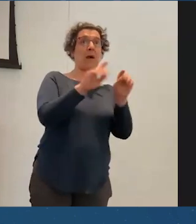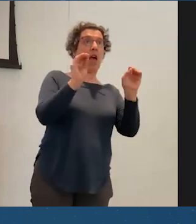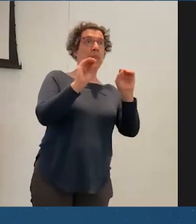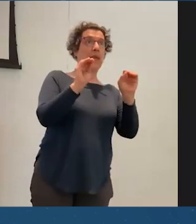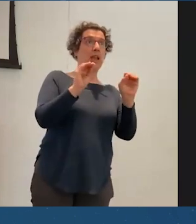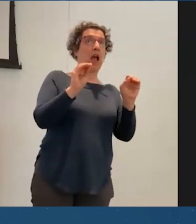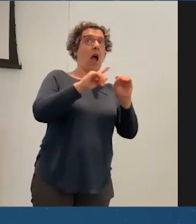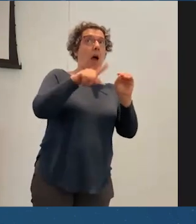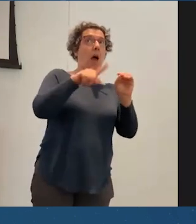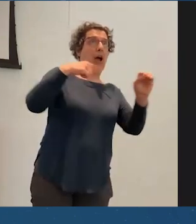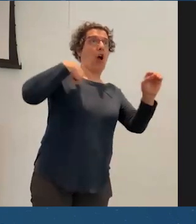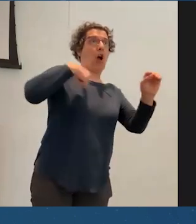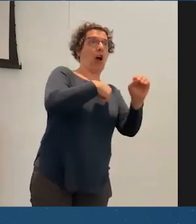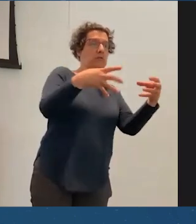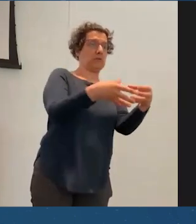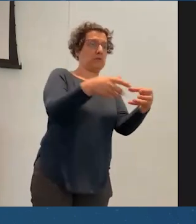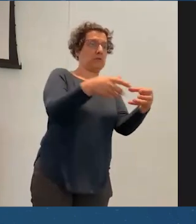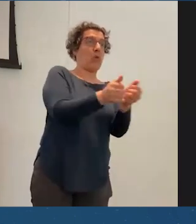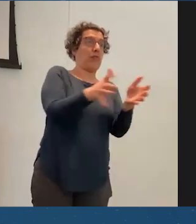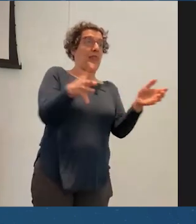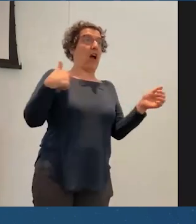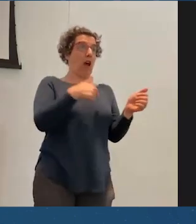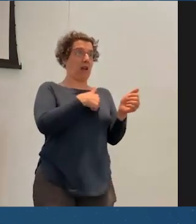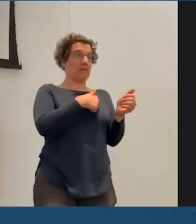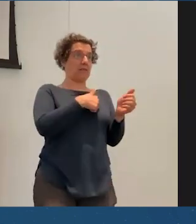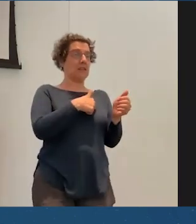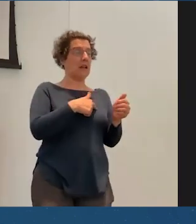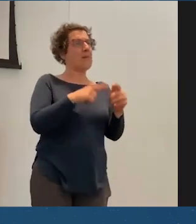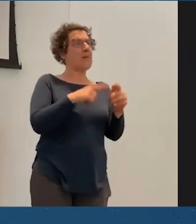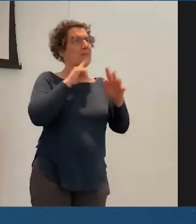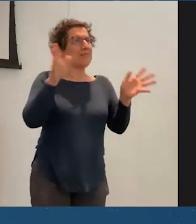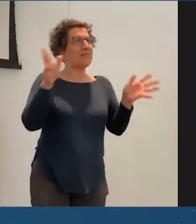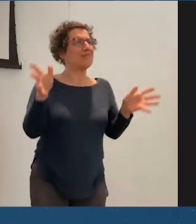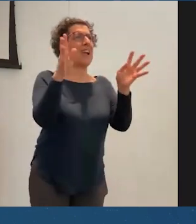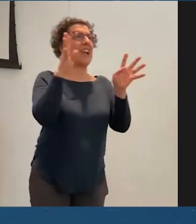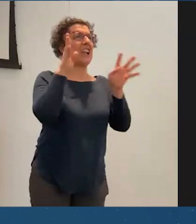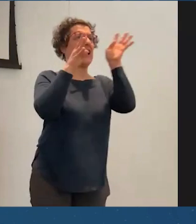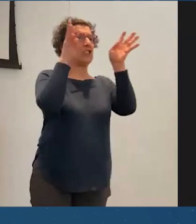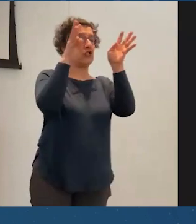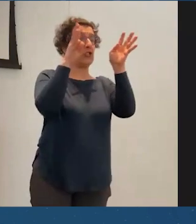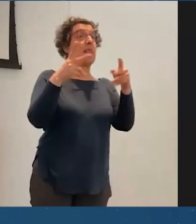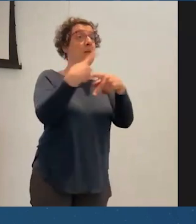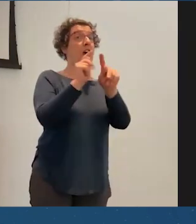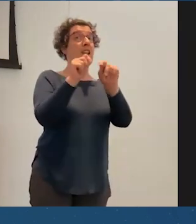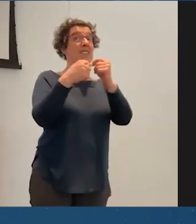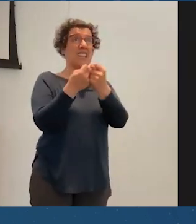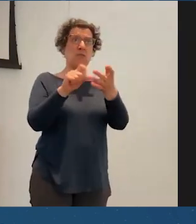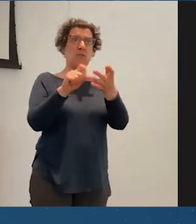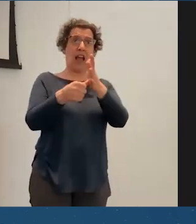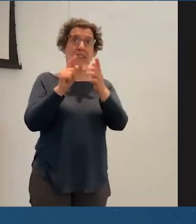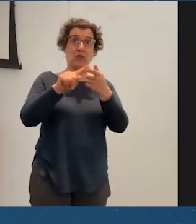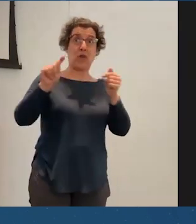It also drives innovation. And we really highlight to our product teams the benefits for them as well, really